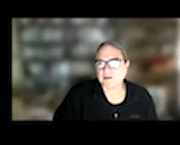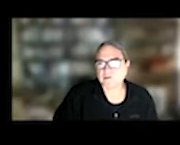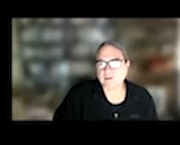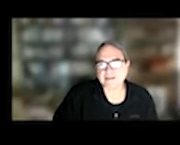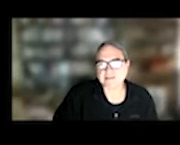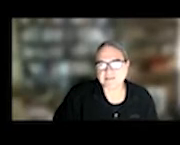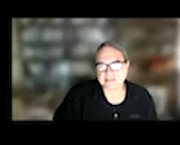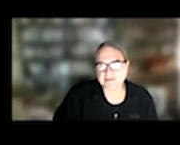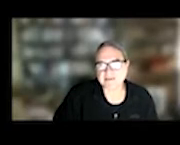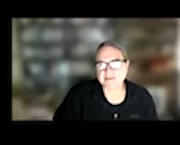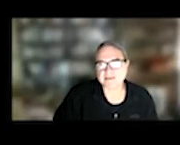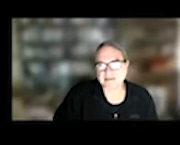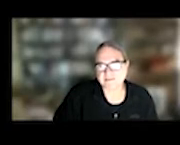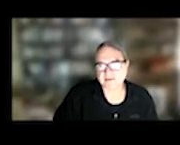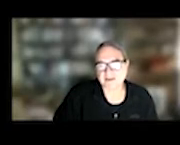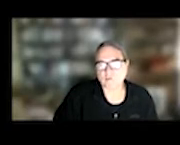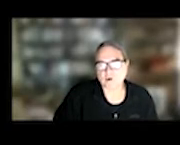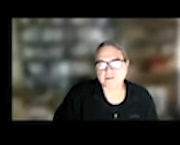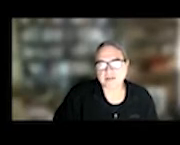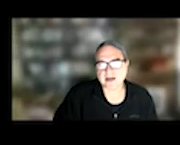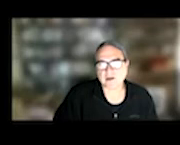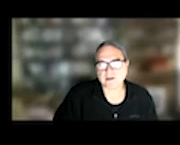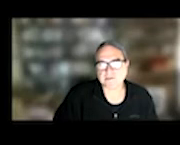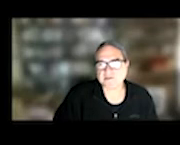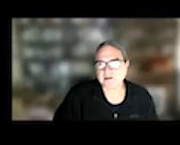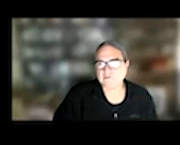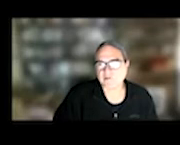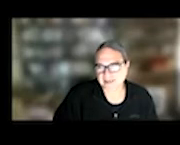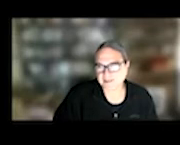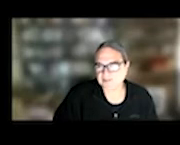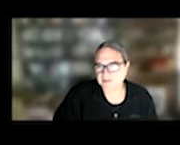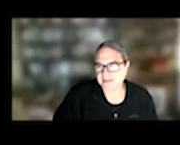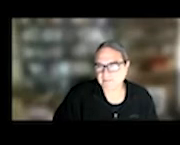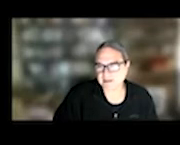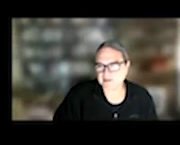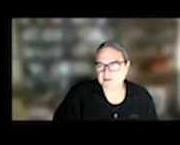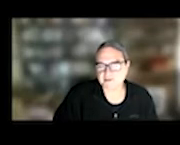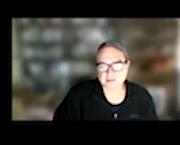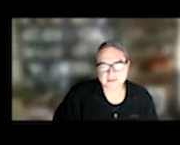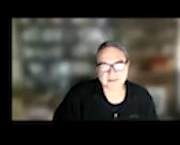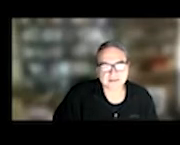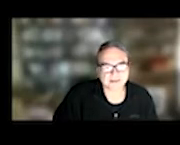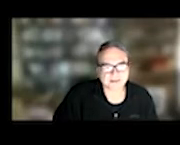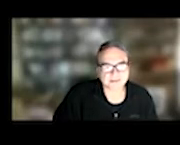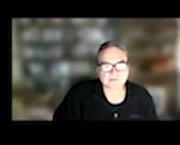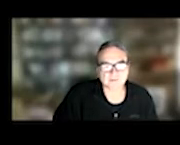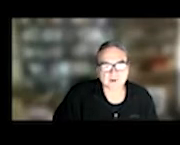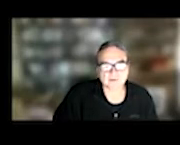we had statistically significantly worse outcomes for each of the ten measures and just remarkable